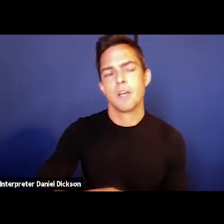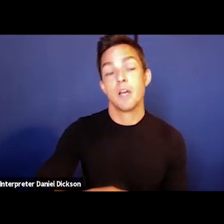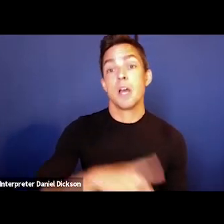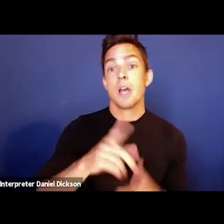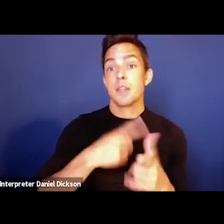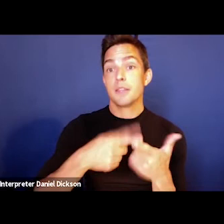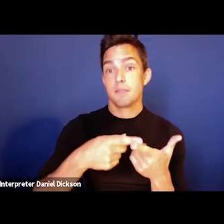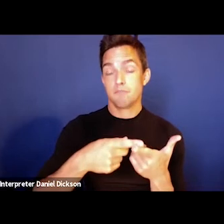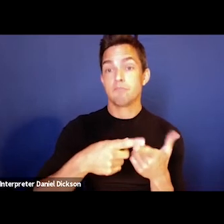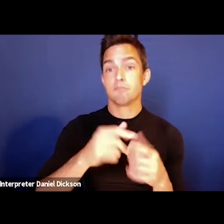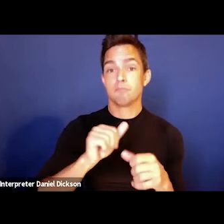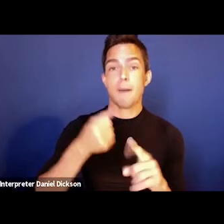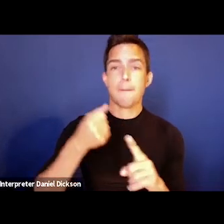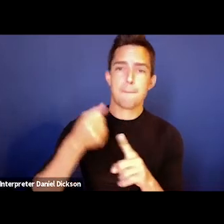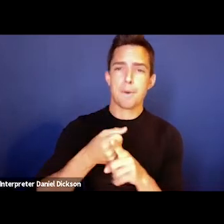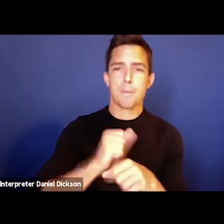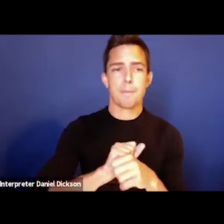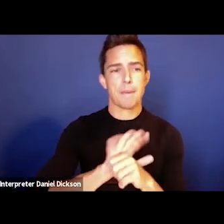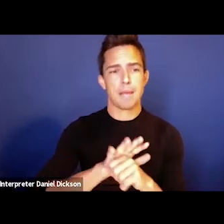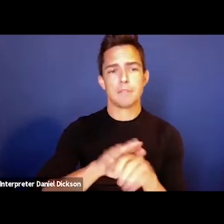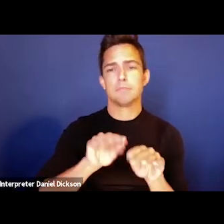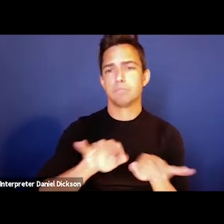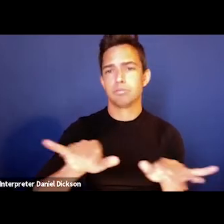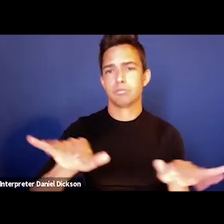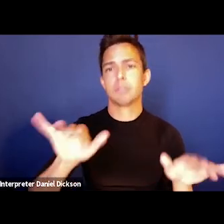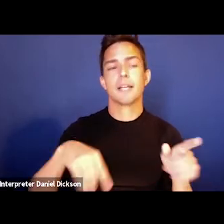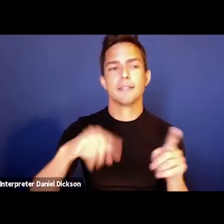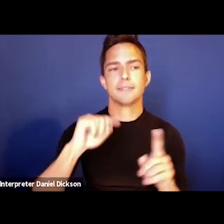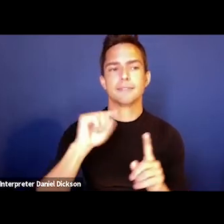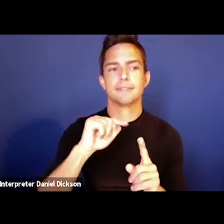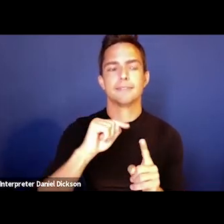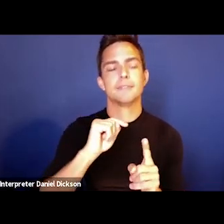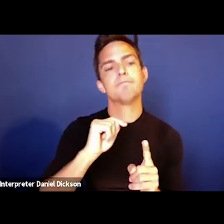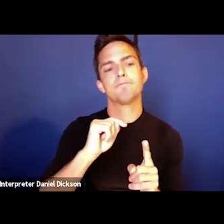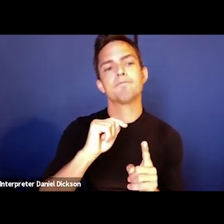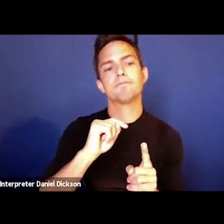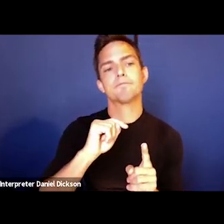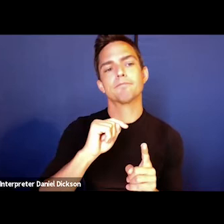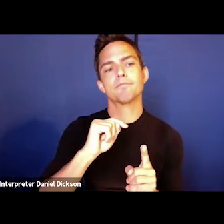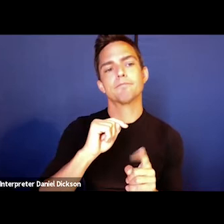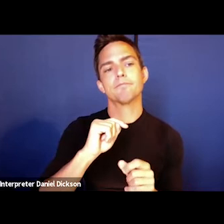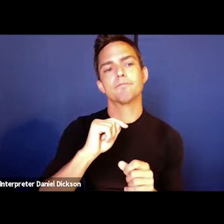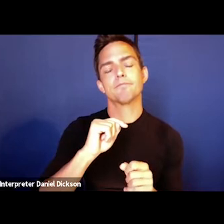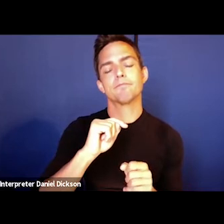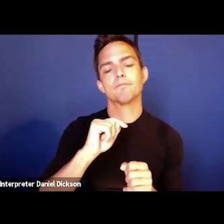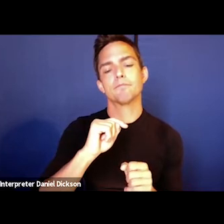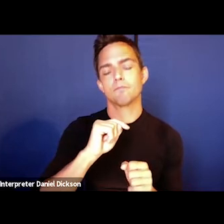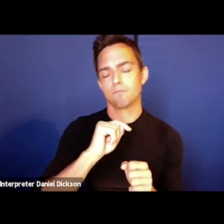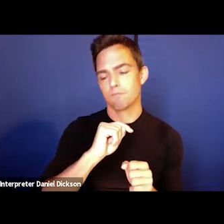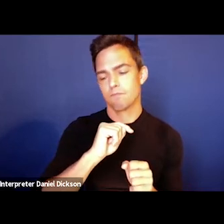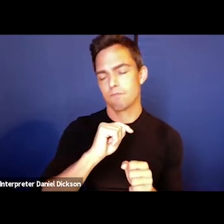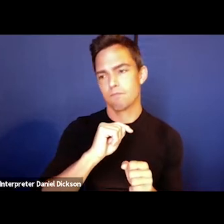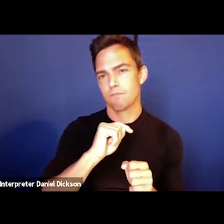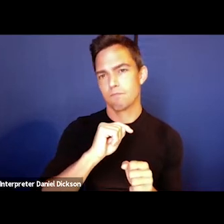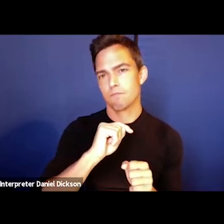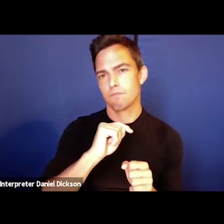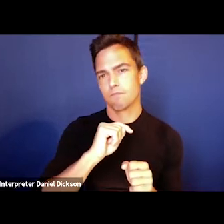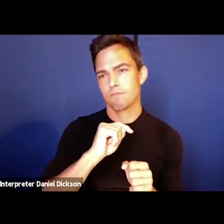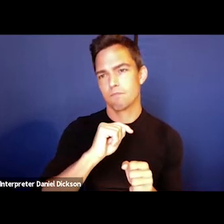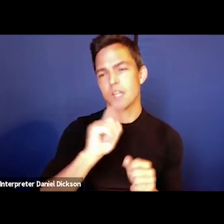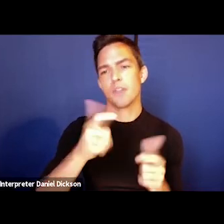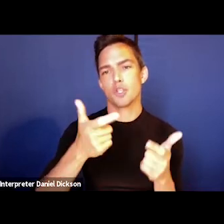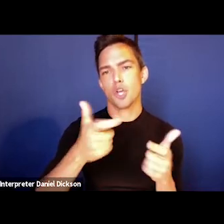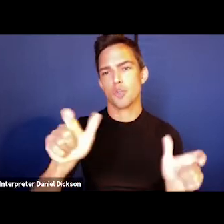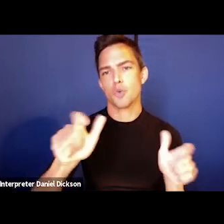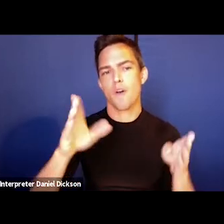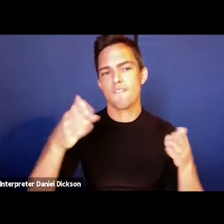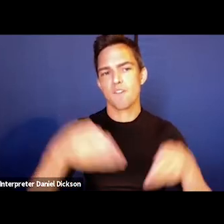the pandemic hits and there is such a new focus on social isolation and loneliness